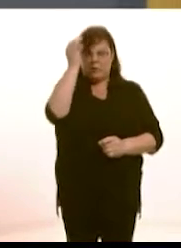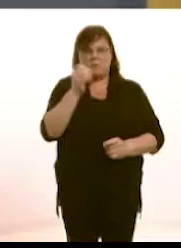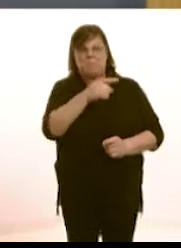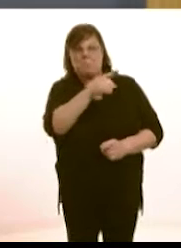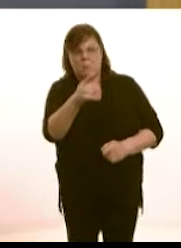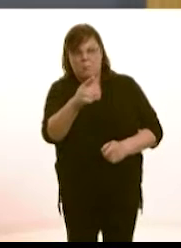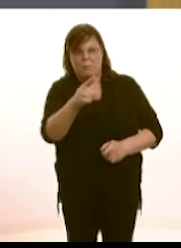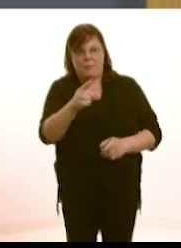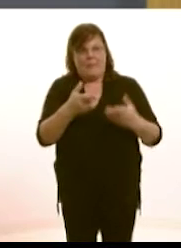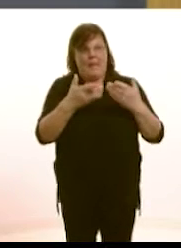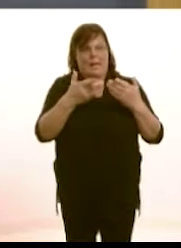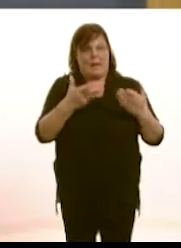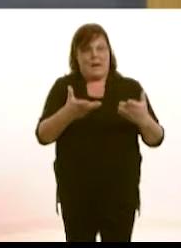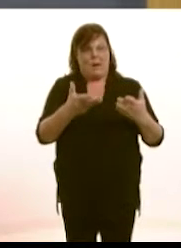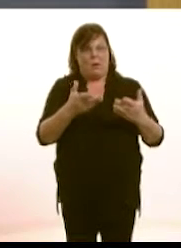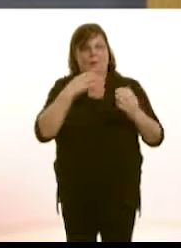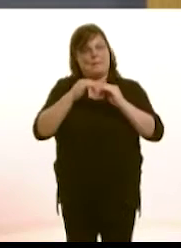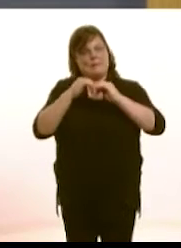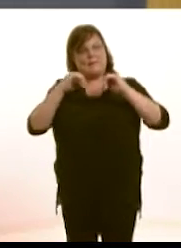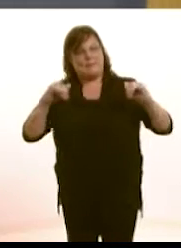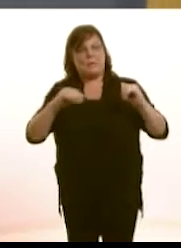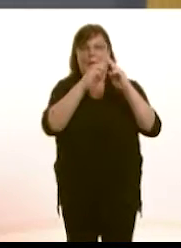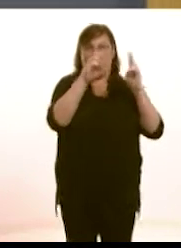got themselves out of the housing revenue account, are going to be able to use their